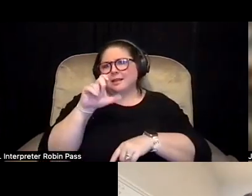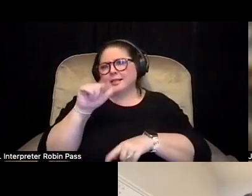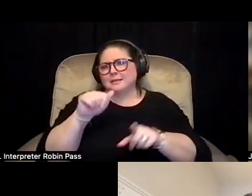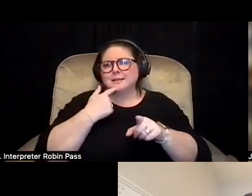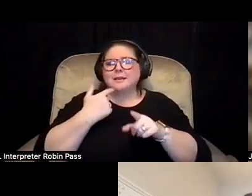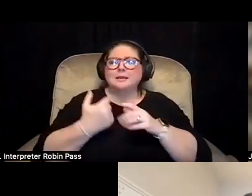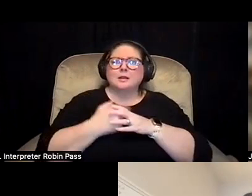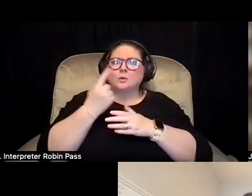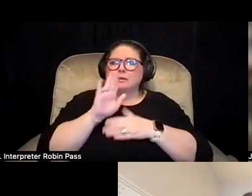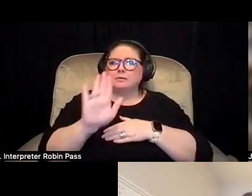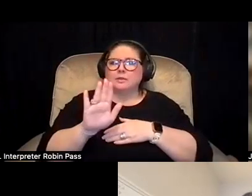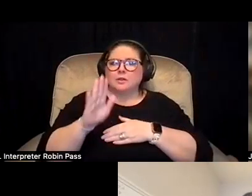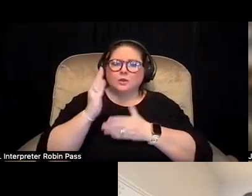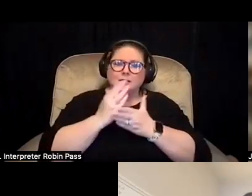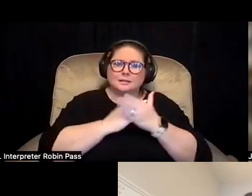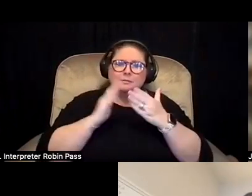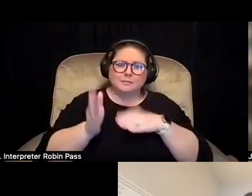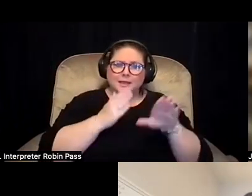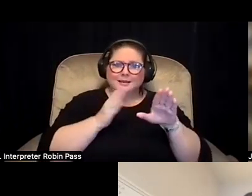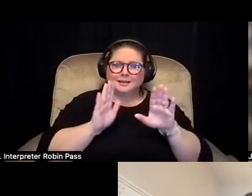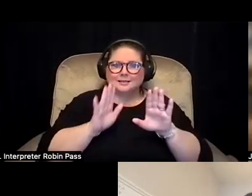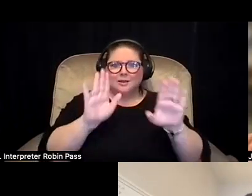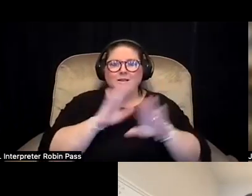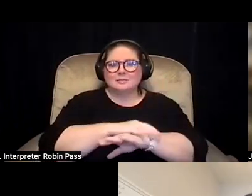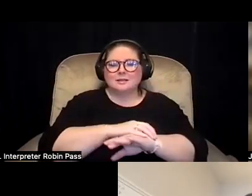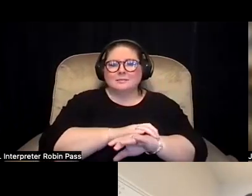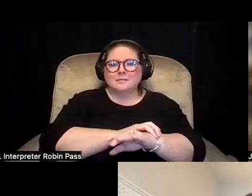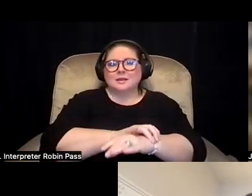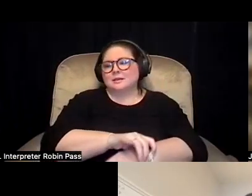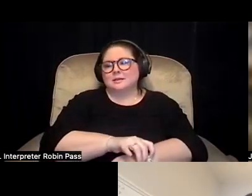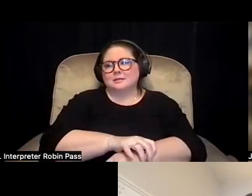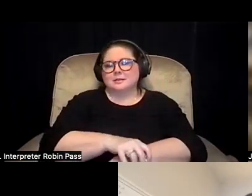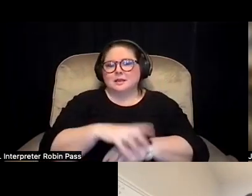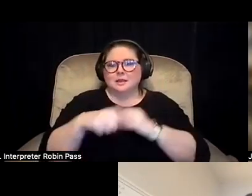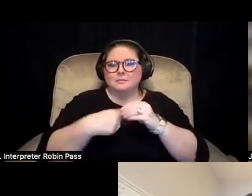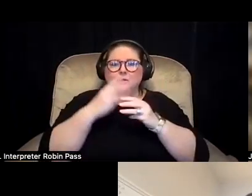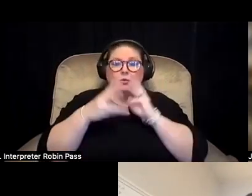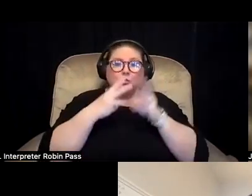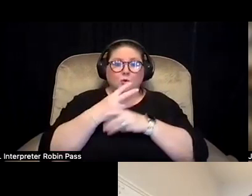lesson plans is awesome around the world history connection because so often world history teachers